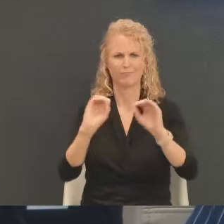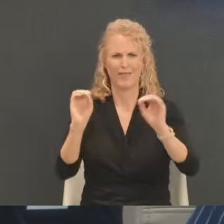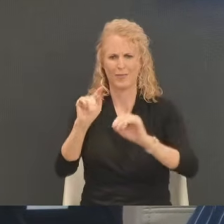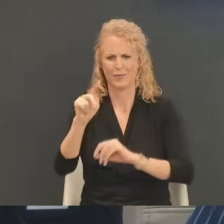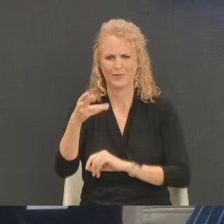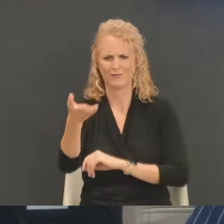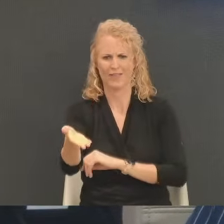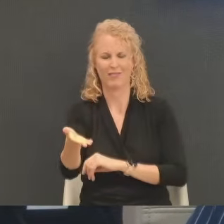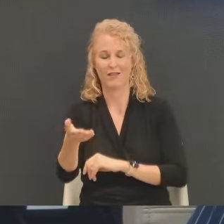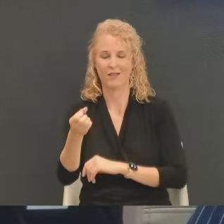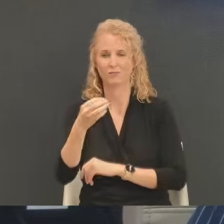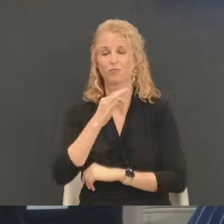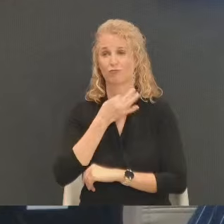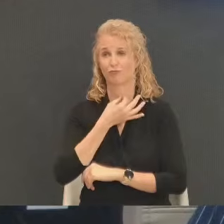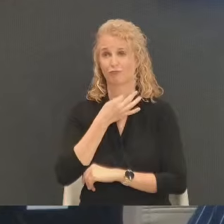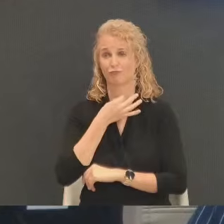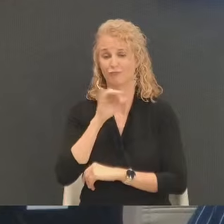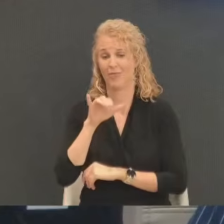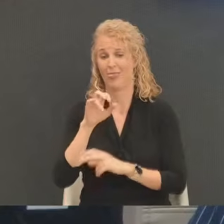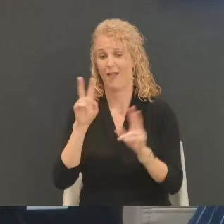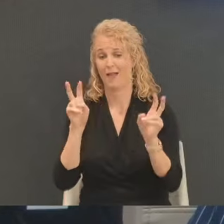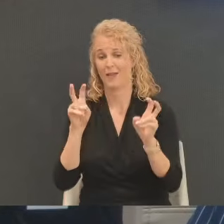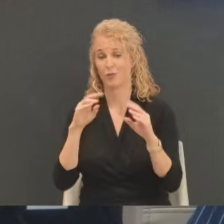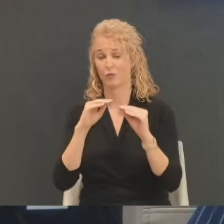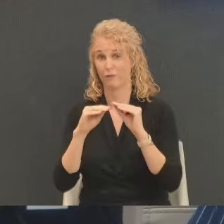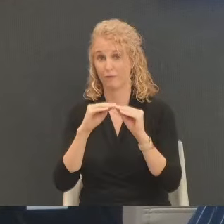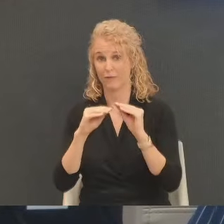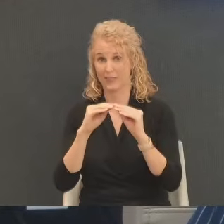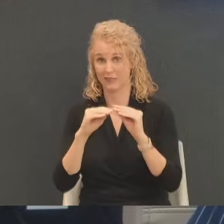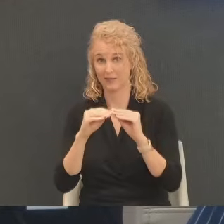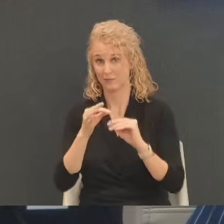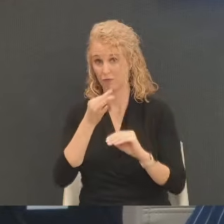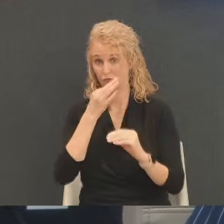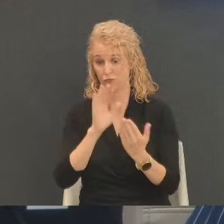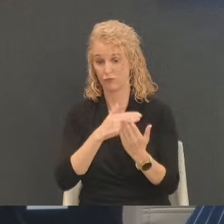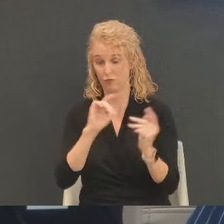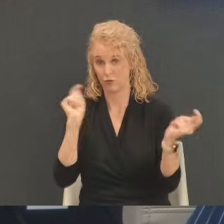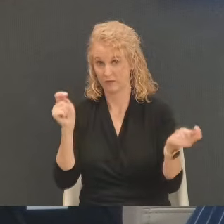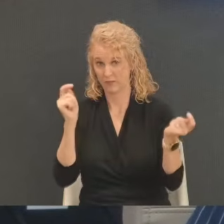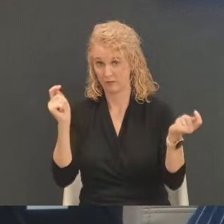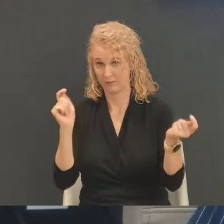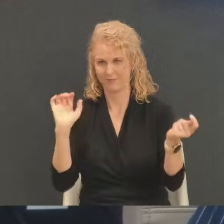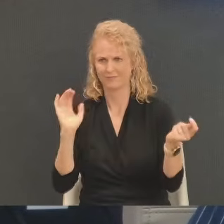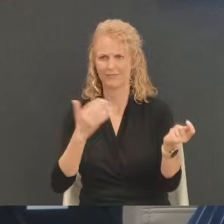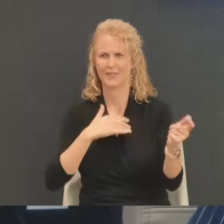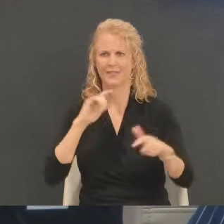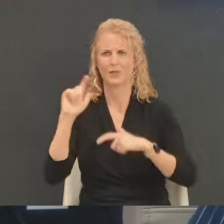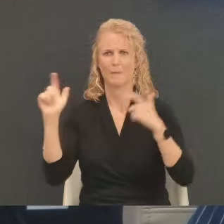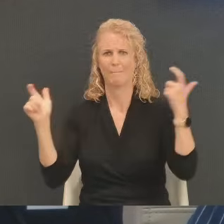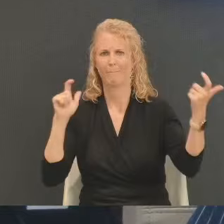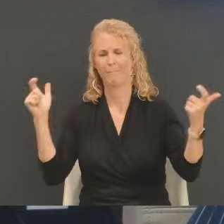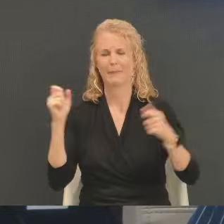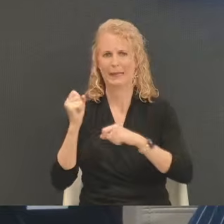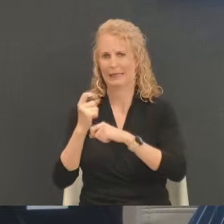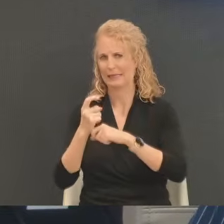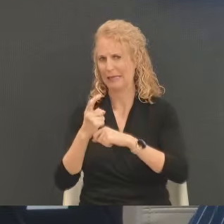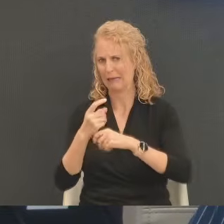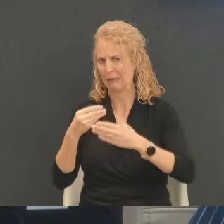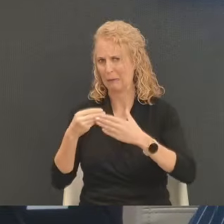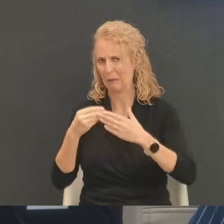Have we resolved that for the music festival which is one of our biggest annual bringing in money